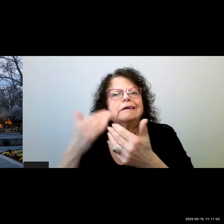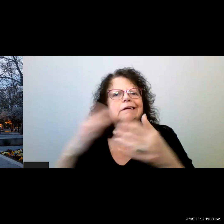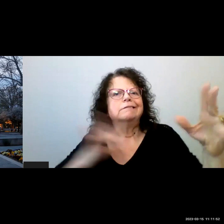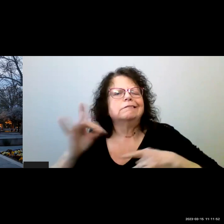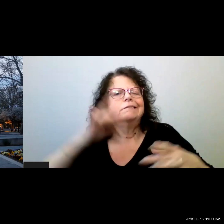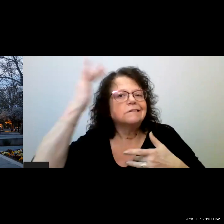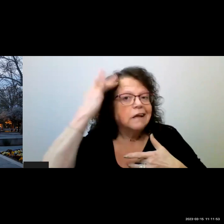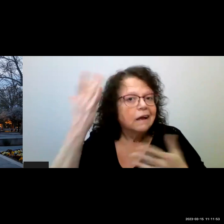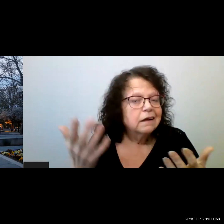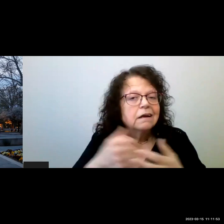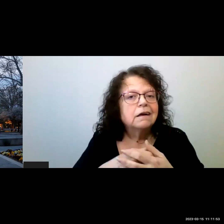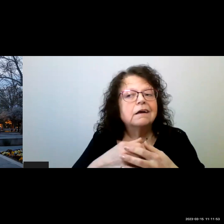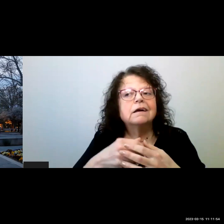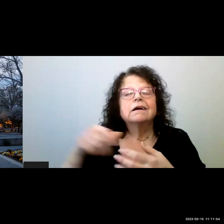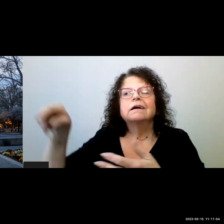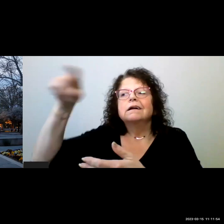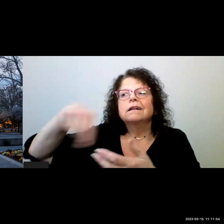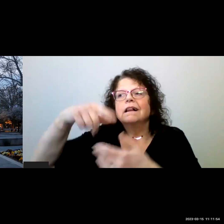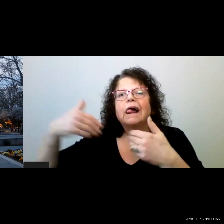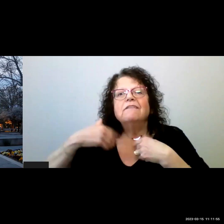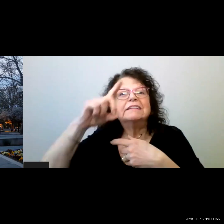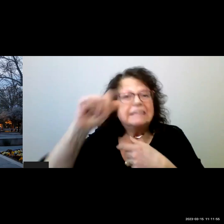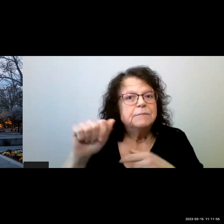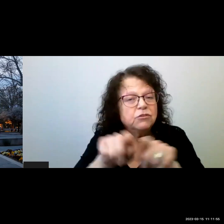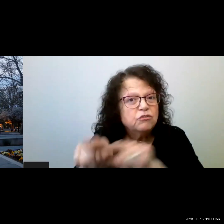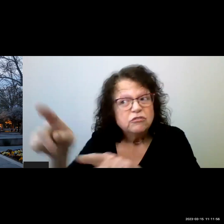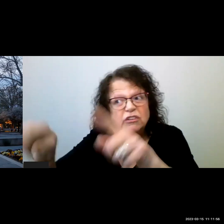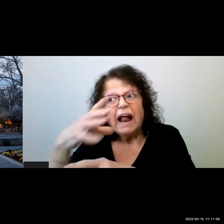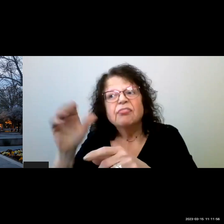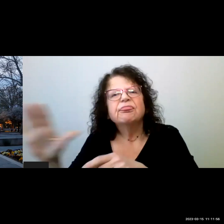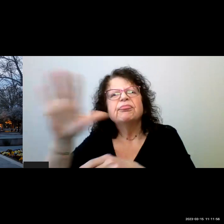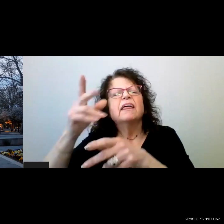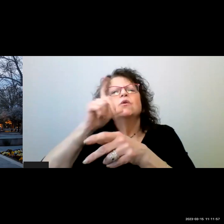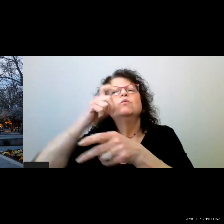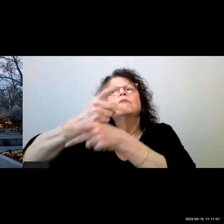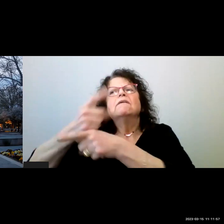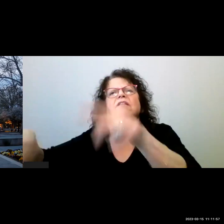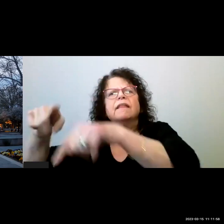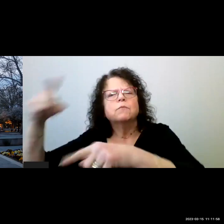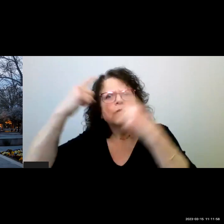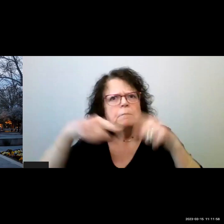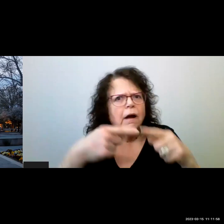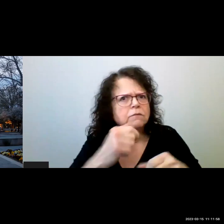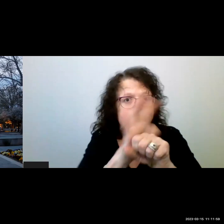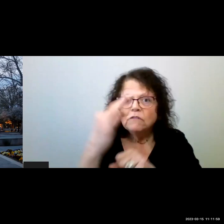and their caregivers are wondering about the current status COVID-19 and our next steps.